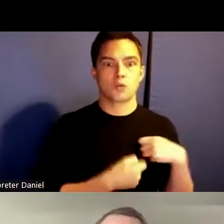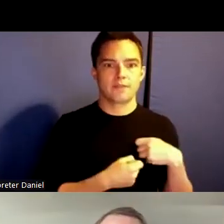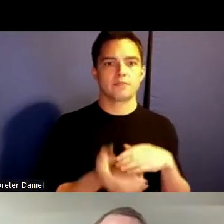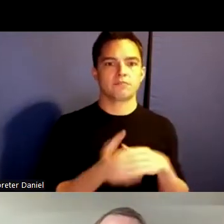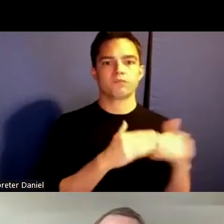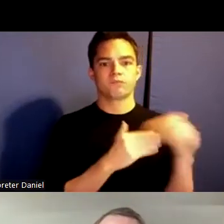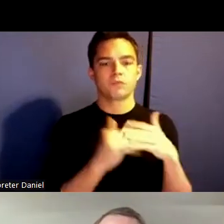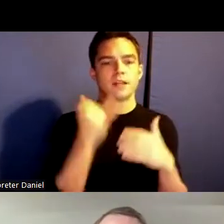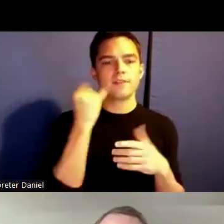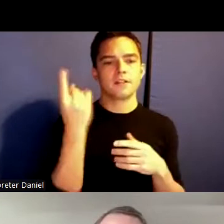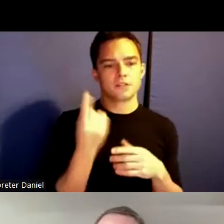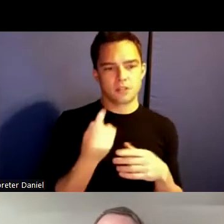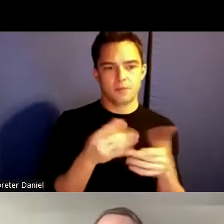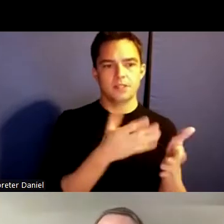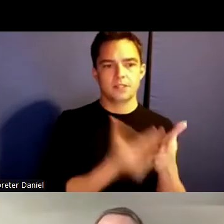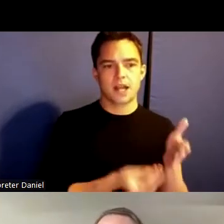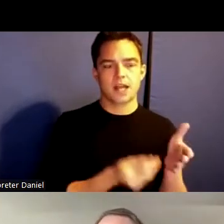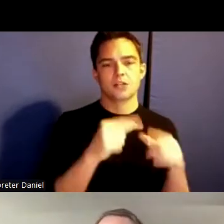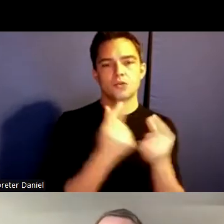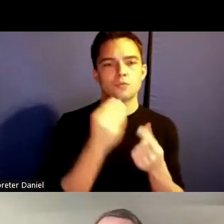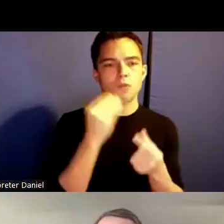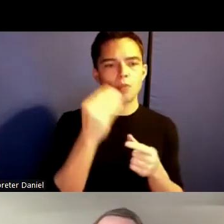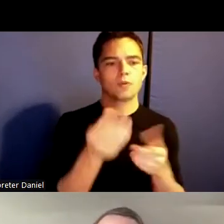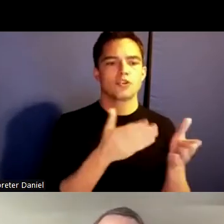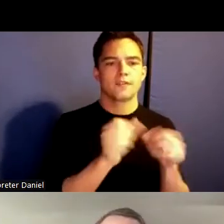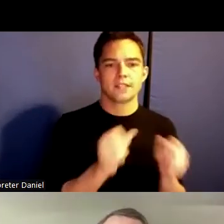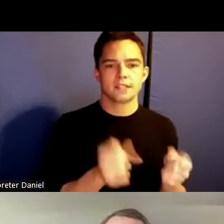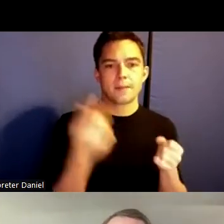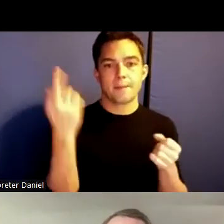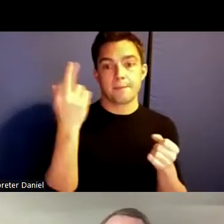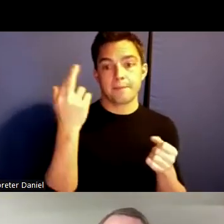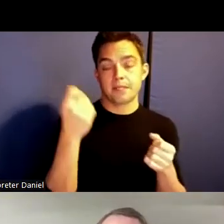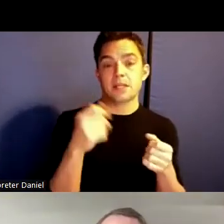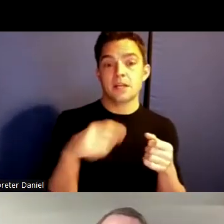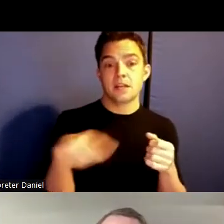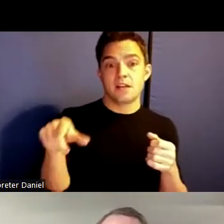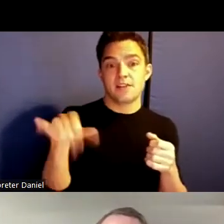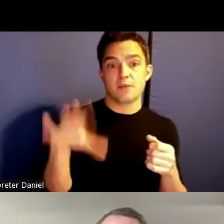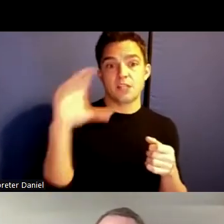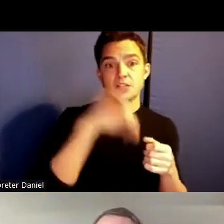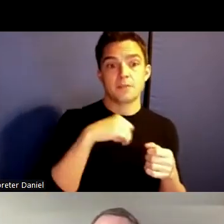service system or a group home or somewhere, because the assumption was that that must have been some kind of critical